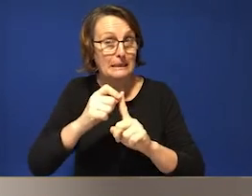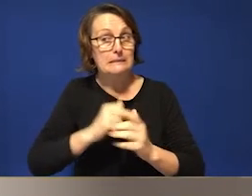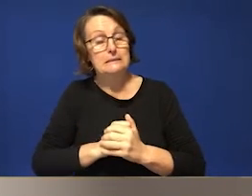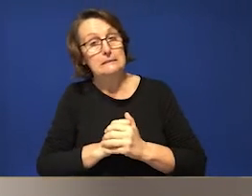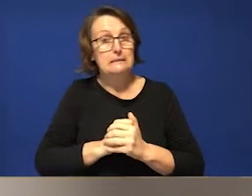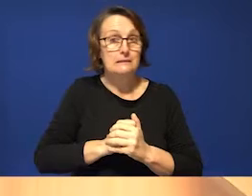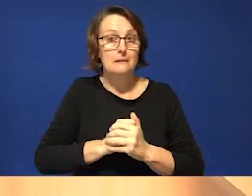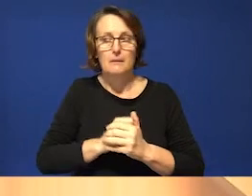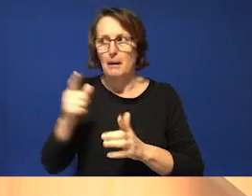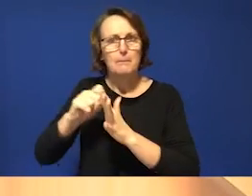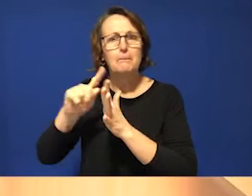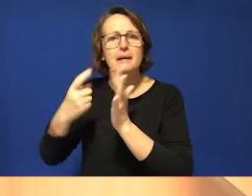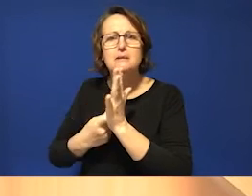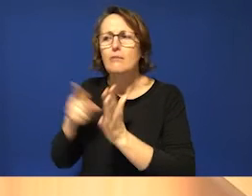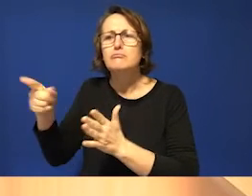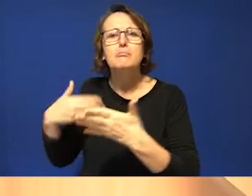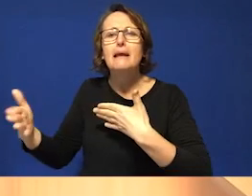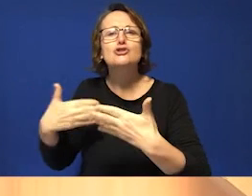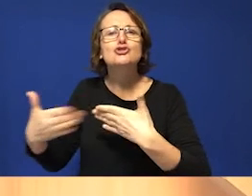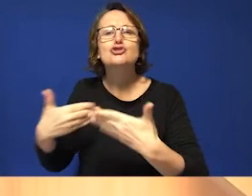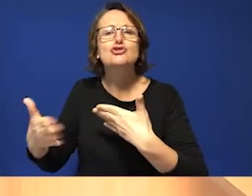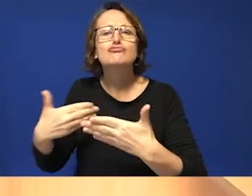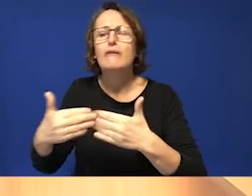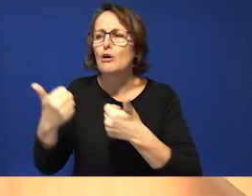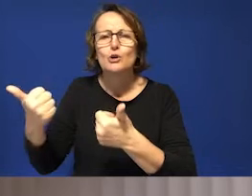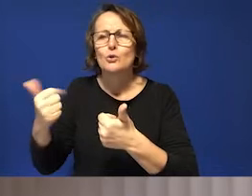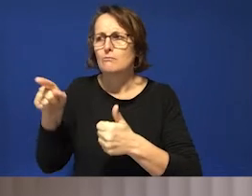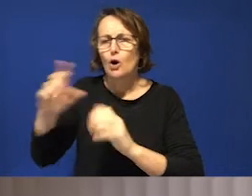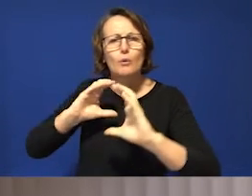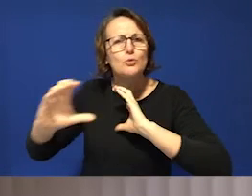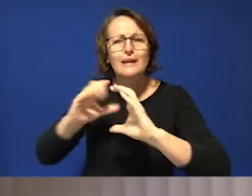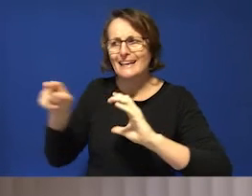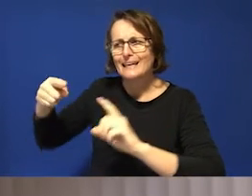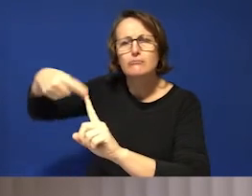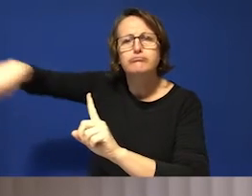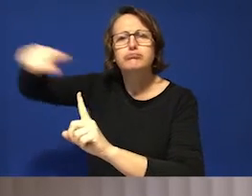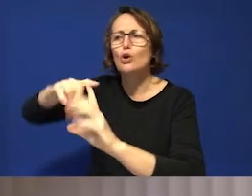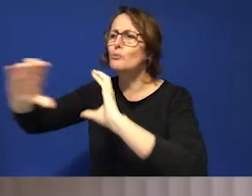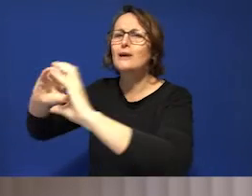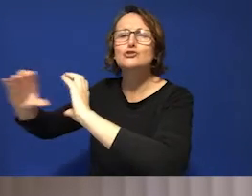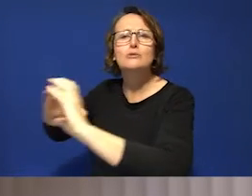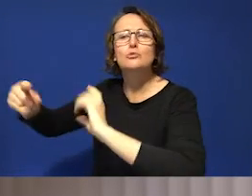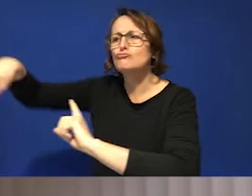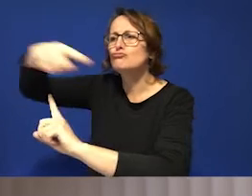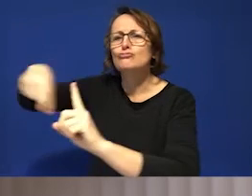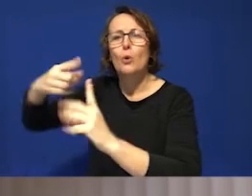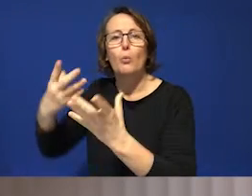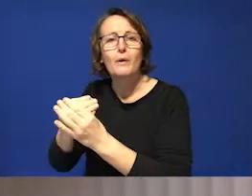And Peter protected us from that completely. I mean, he managed to deal with the communication that was necessary with all of the complexities